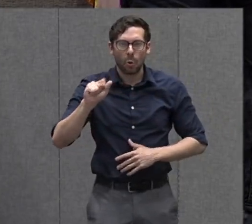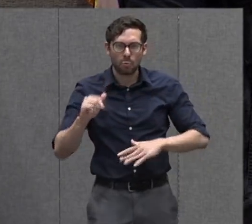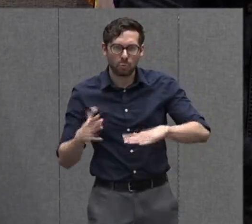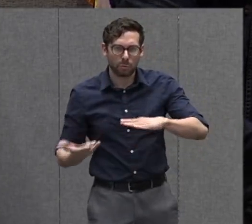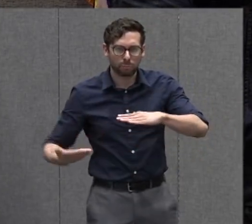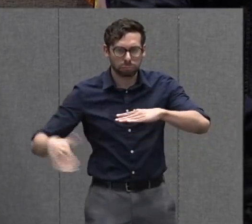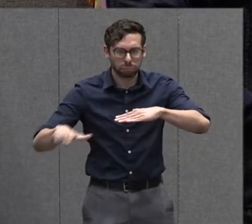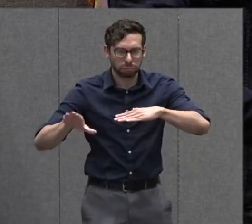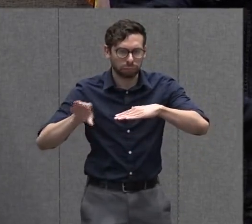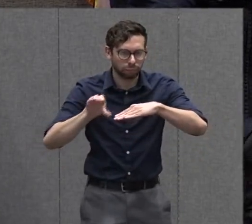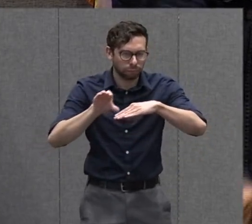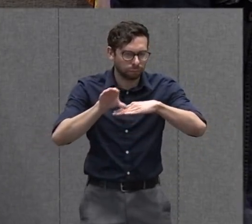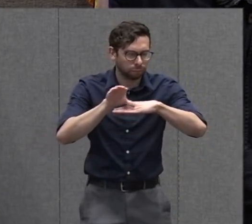The shiny metal whisks